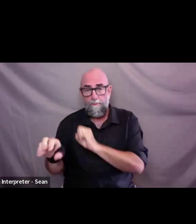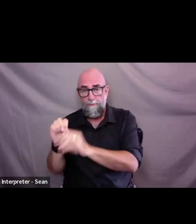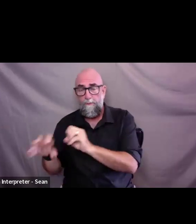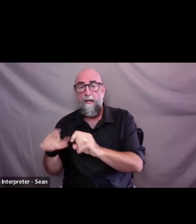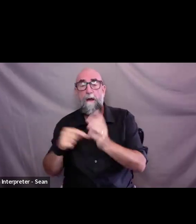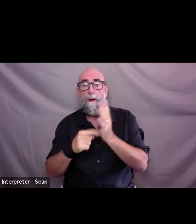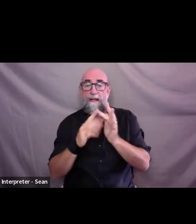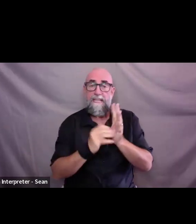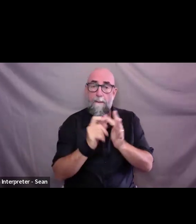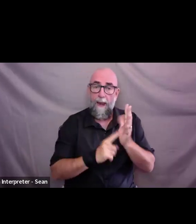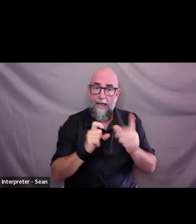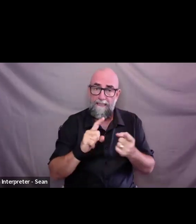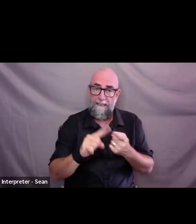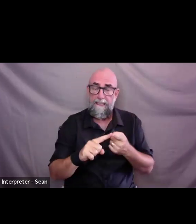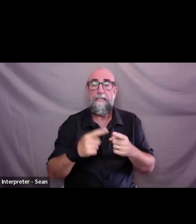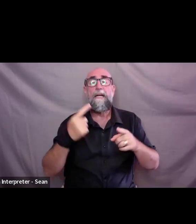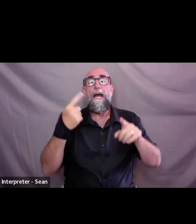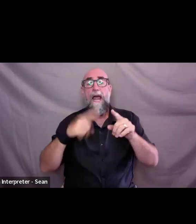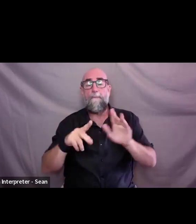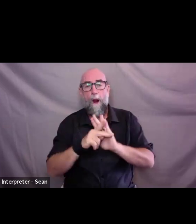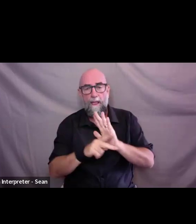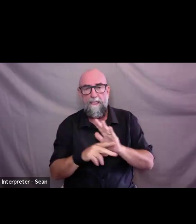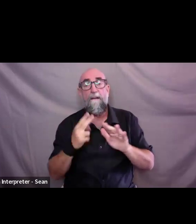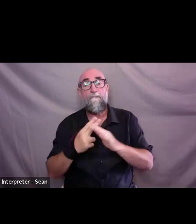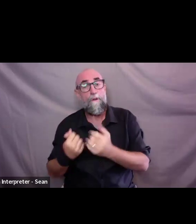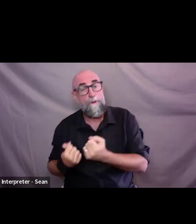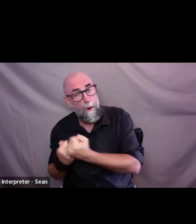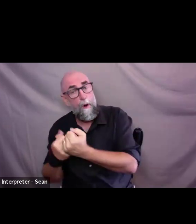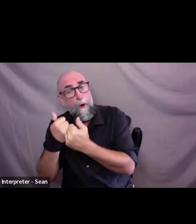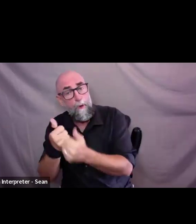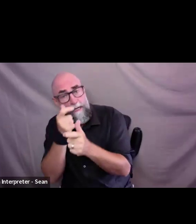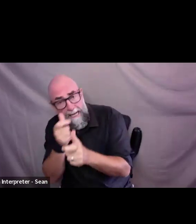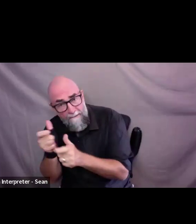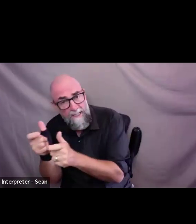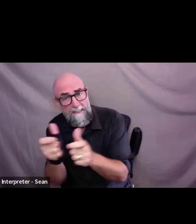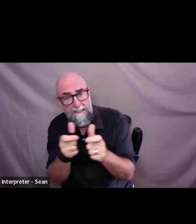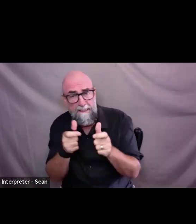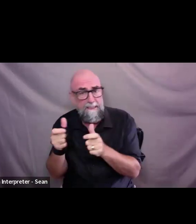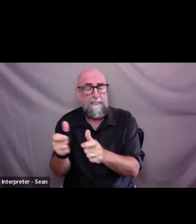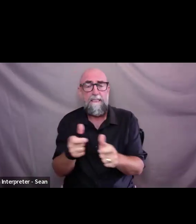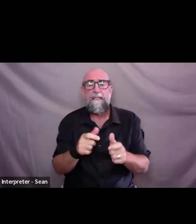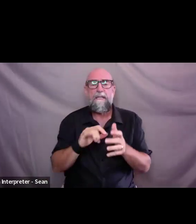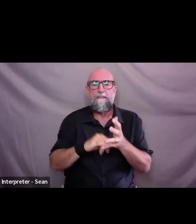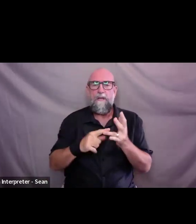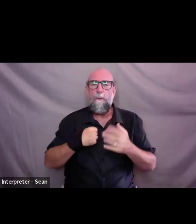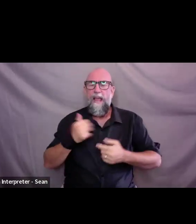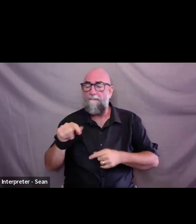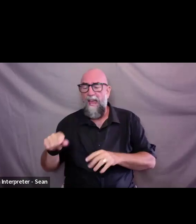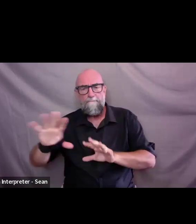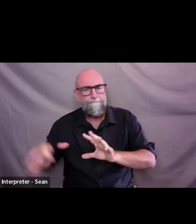with a series of links and resources to other examples of governance best practice. You can follow Creative Australia on social